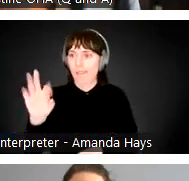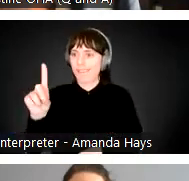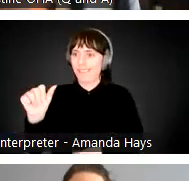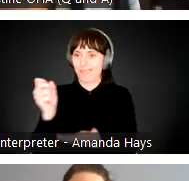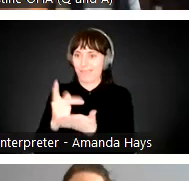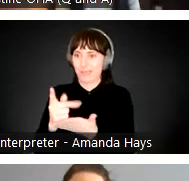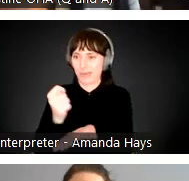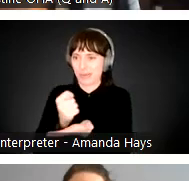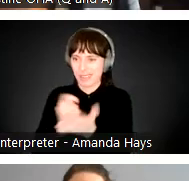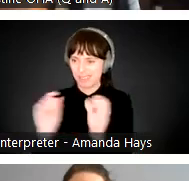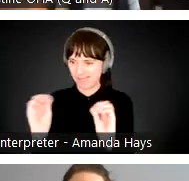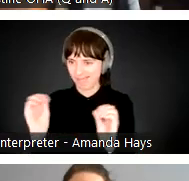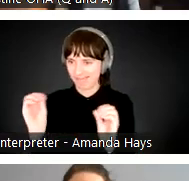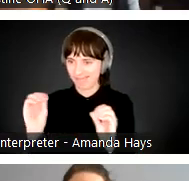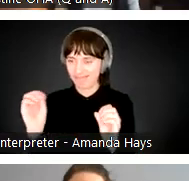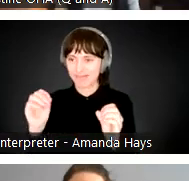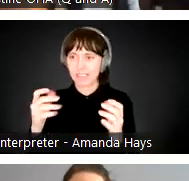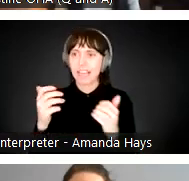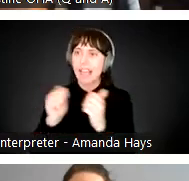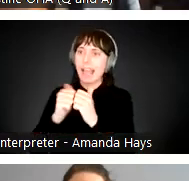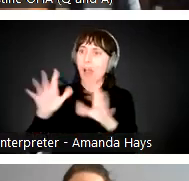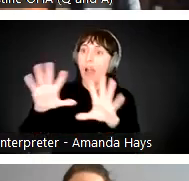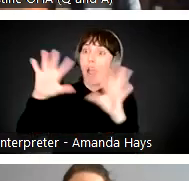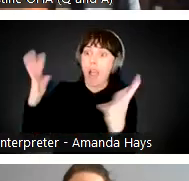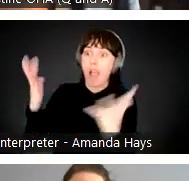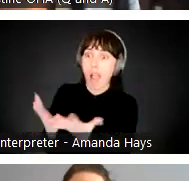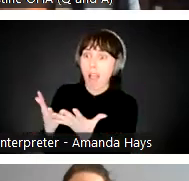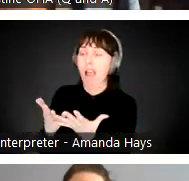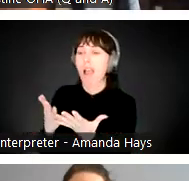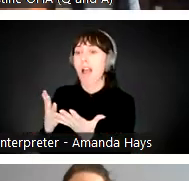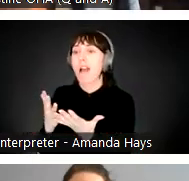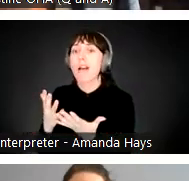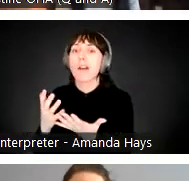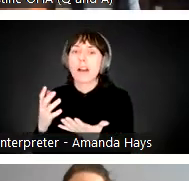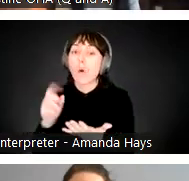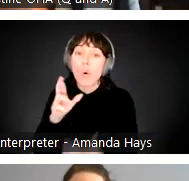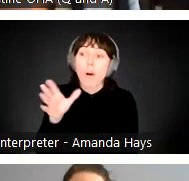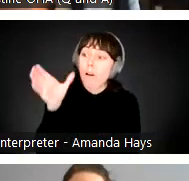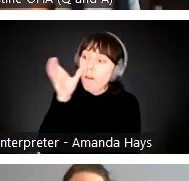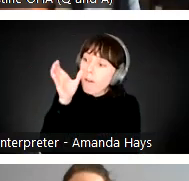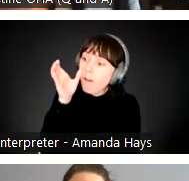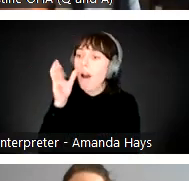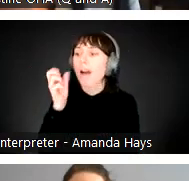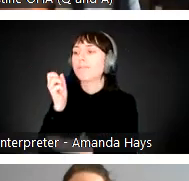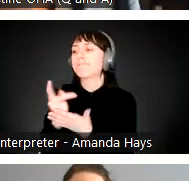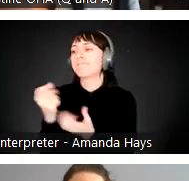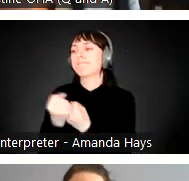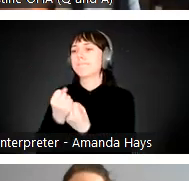have a way of integrating just listening and being a testimonial witness to patients, and that's a deficit that's